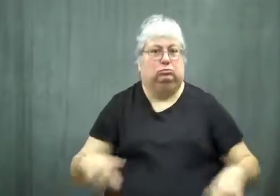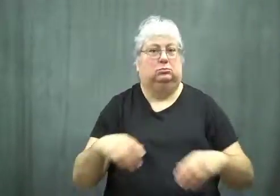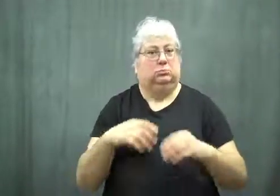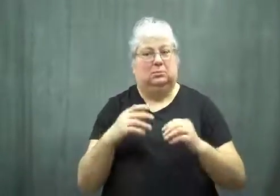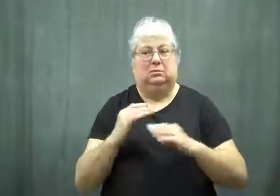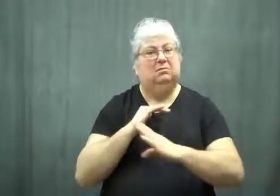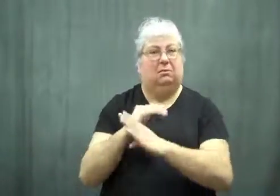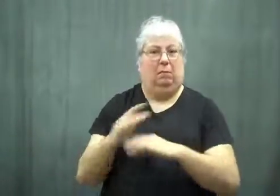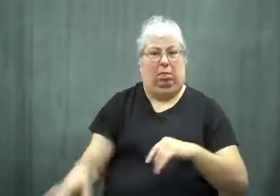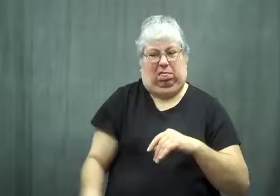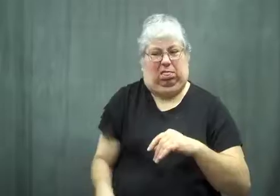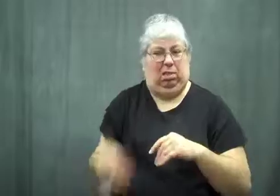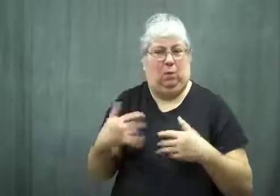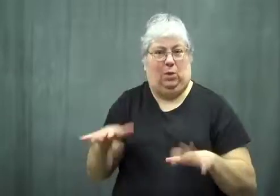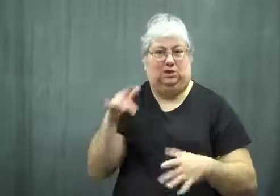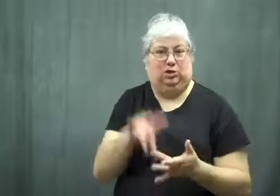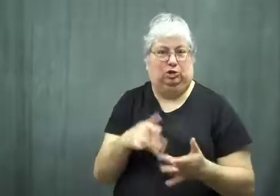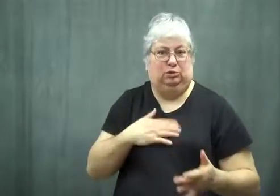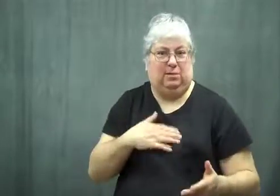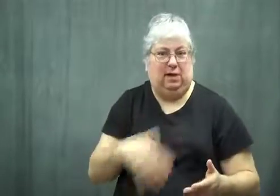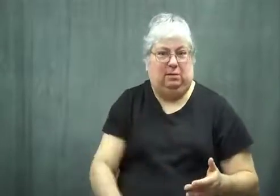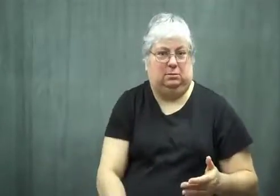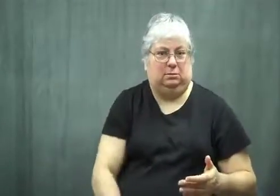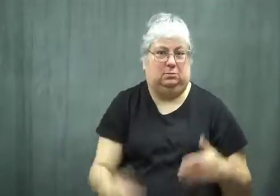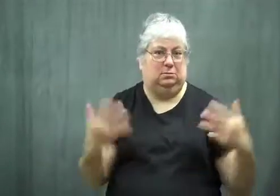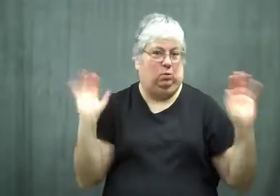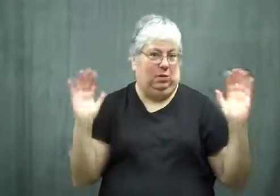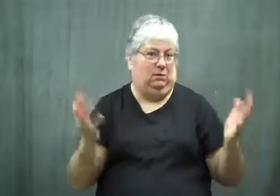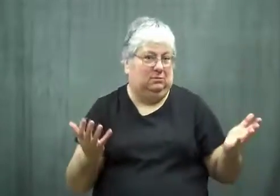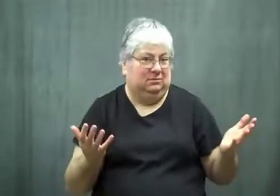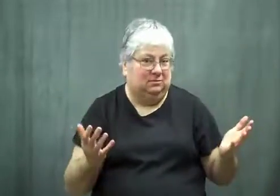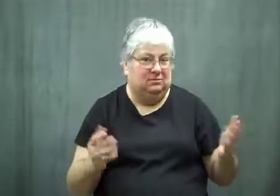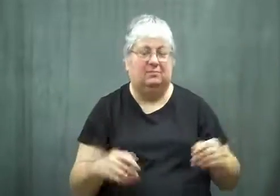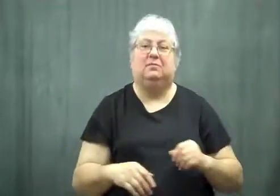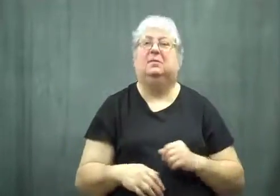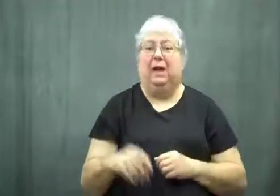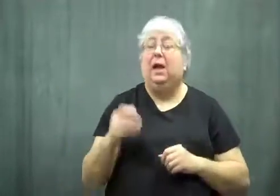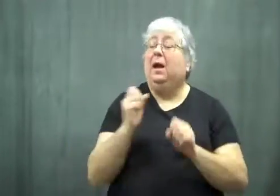That way you don't pick up any germs in your private area.